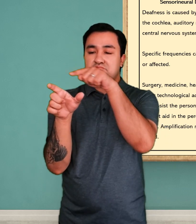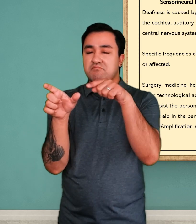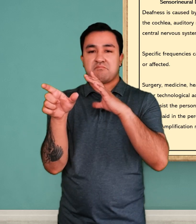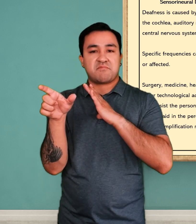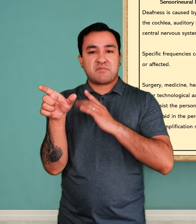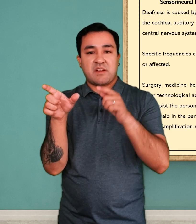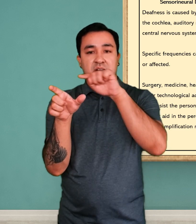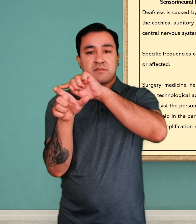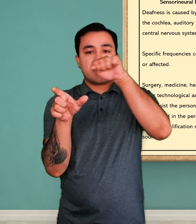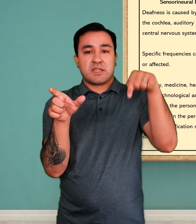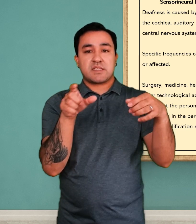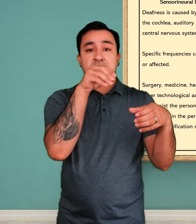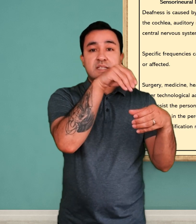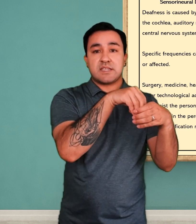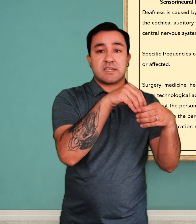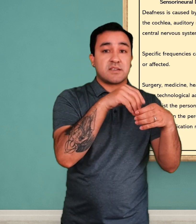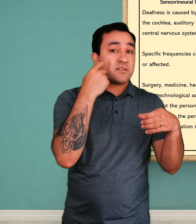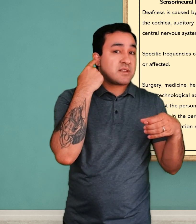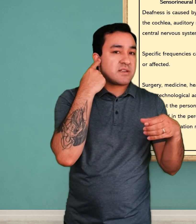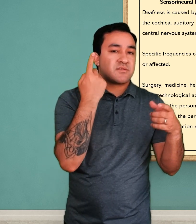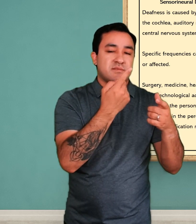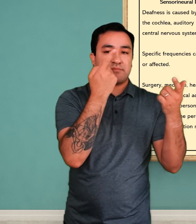nerve, or even the central nervous system.